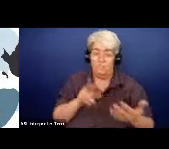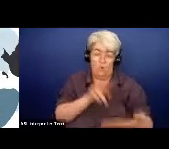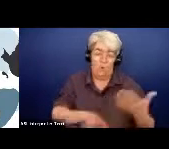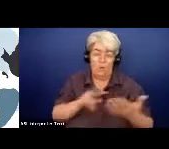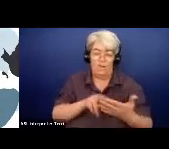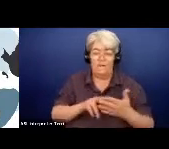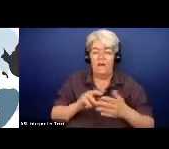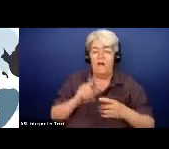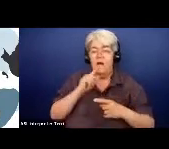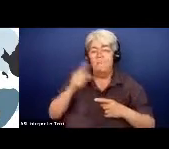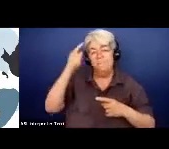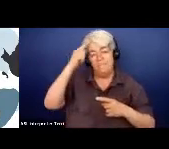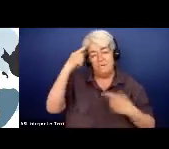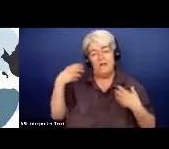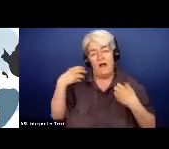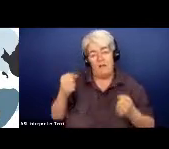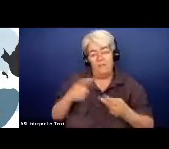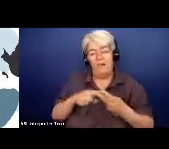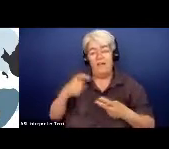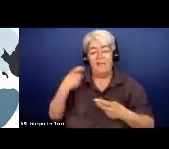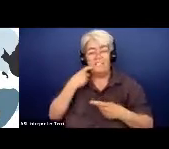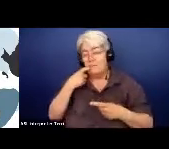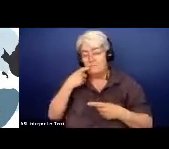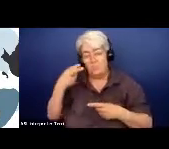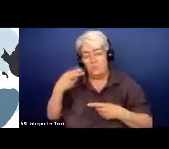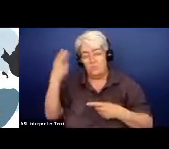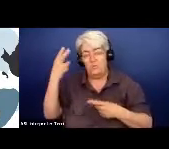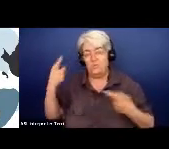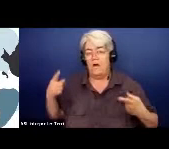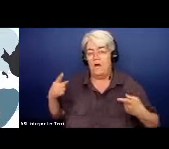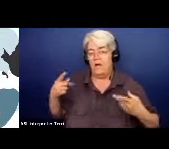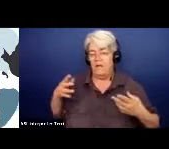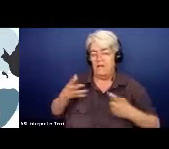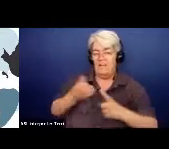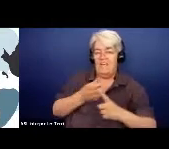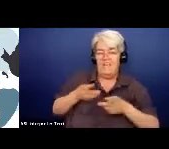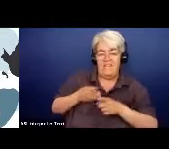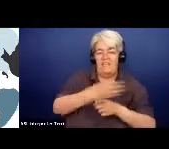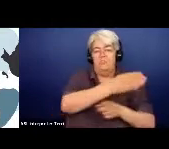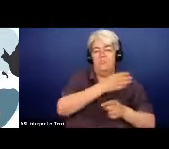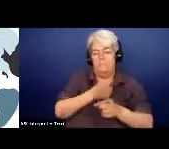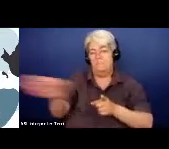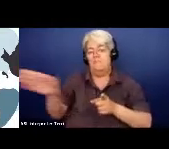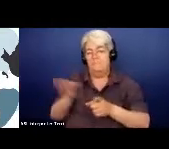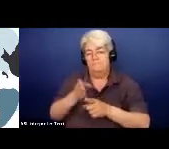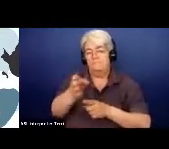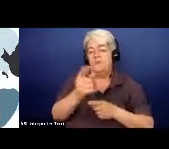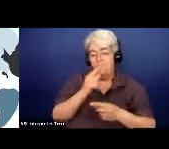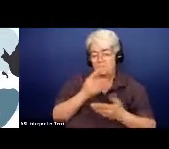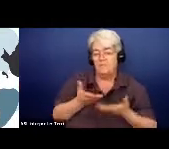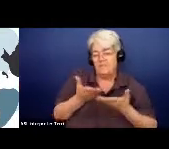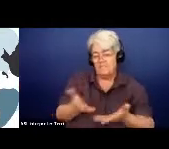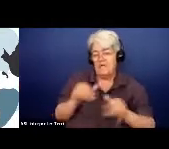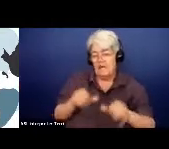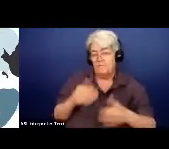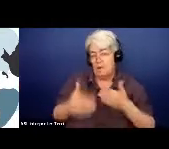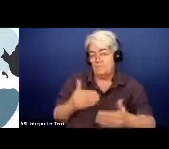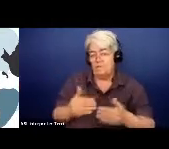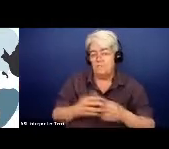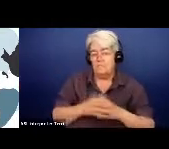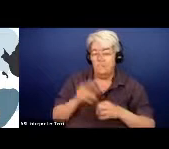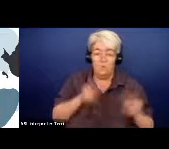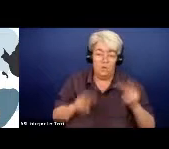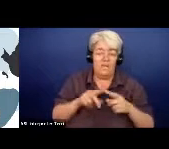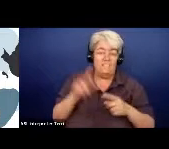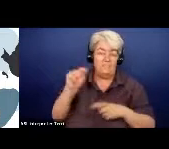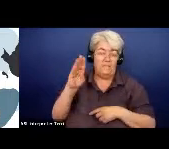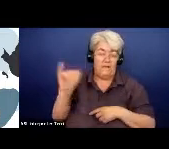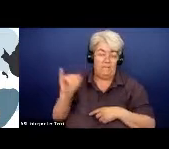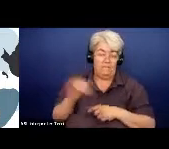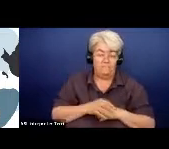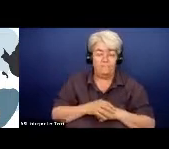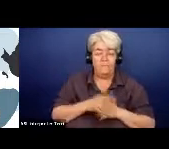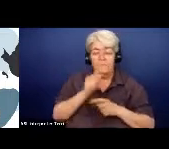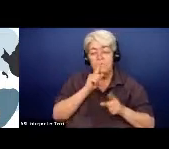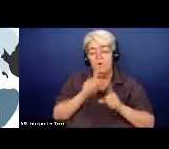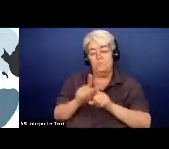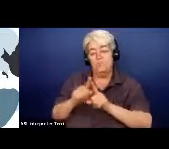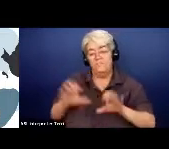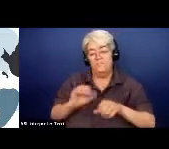have mapped out your process. We have looked at brain injury and done mappings around the